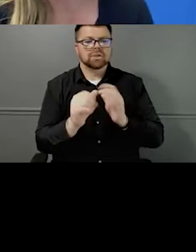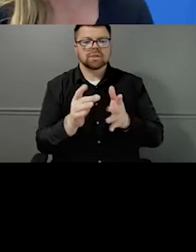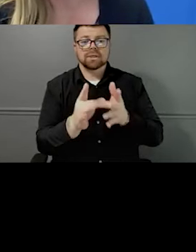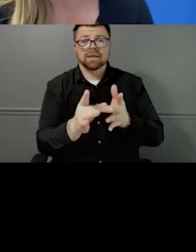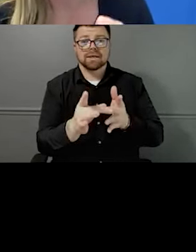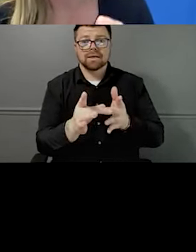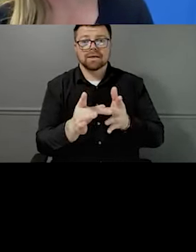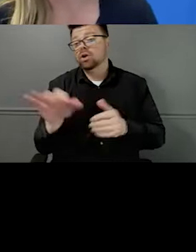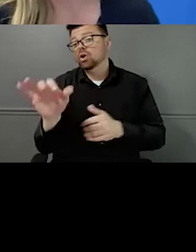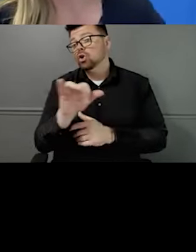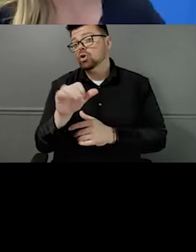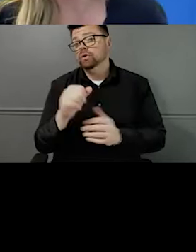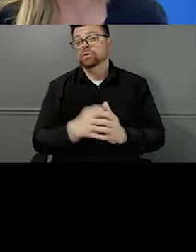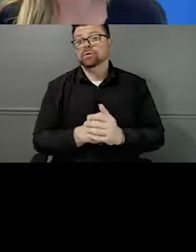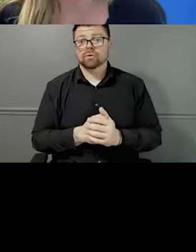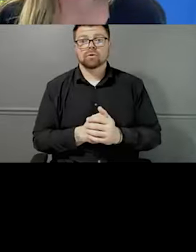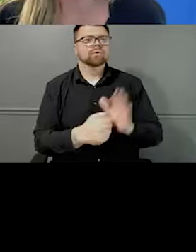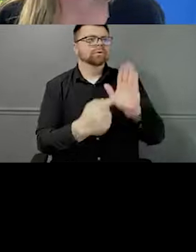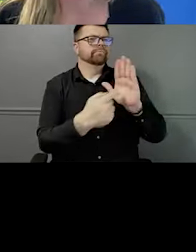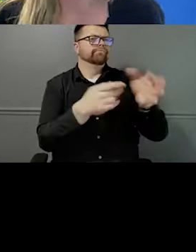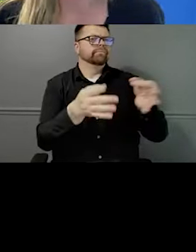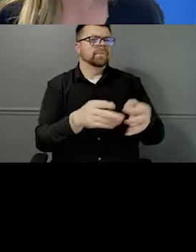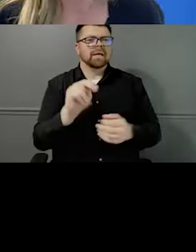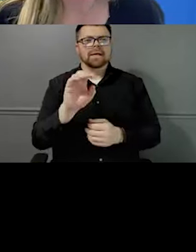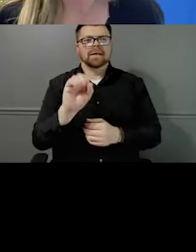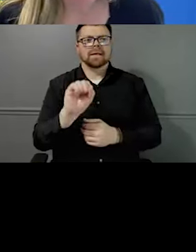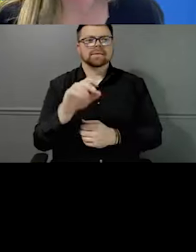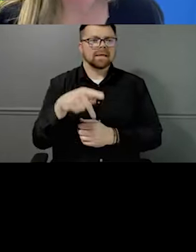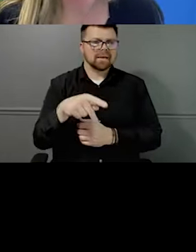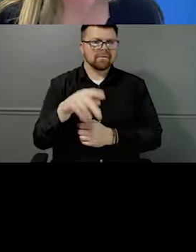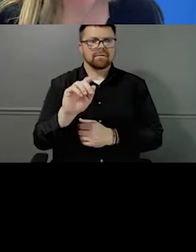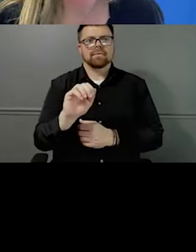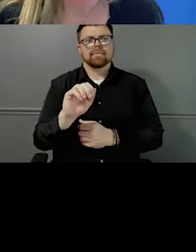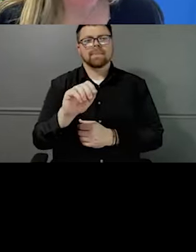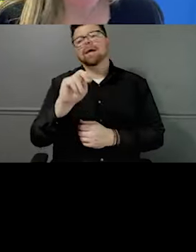we've also defined it in the NSF PAPP Guide in 24-1.